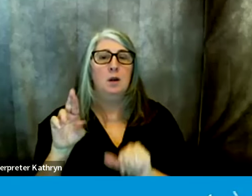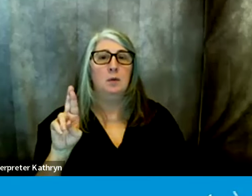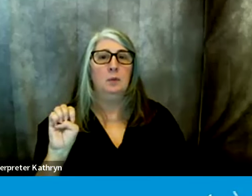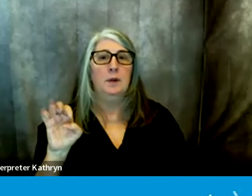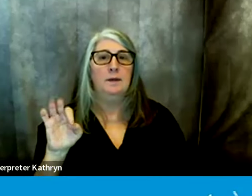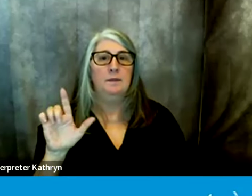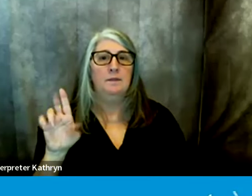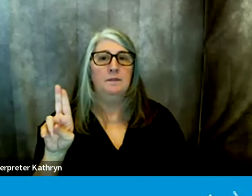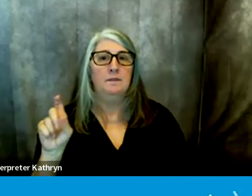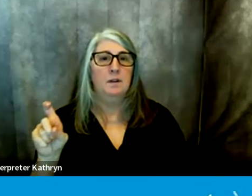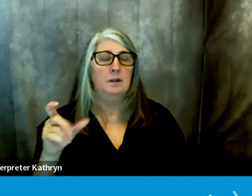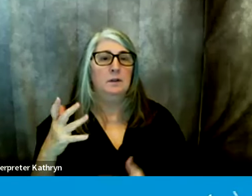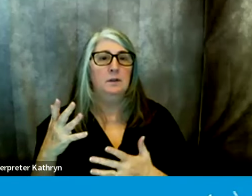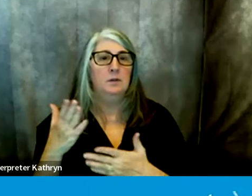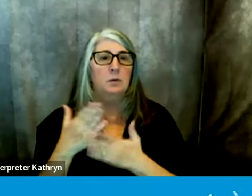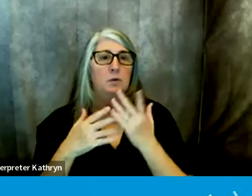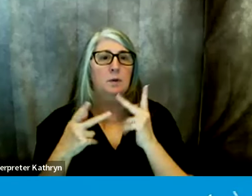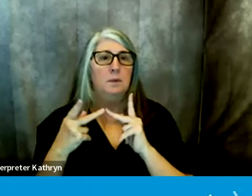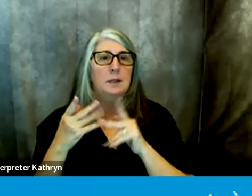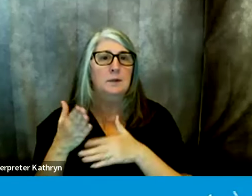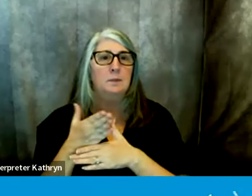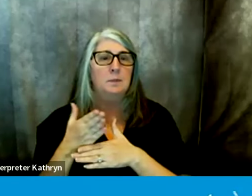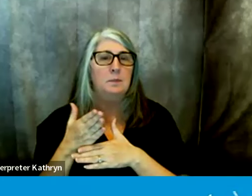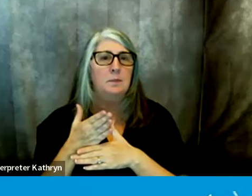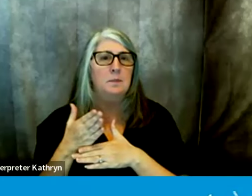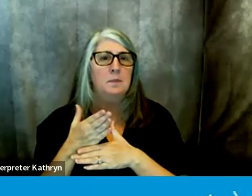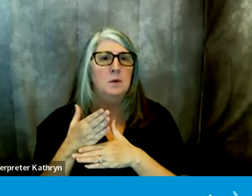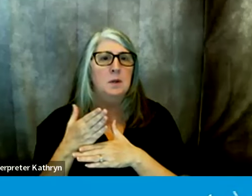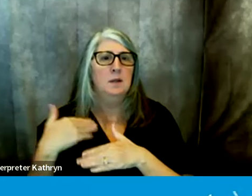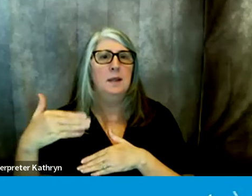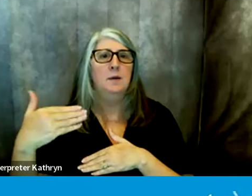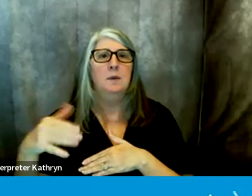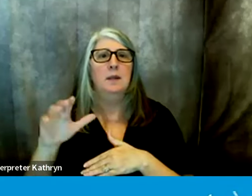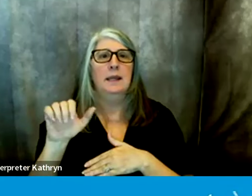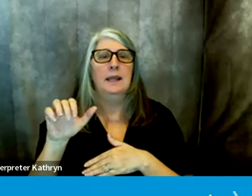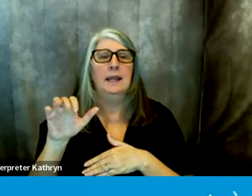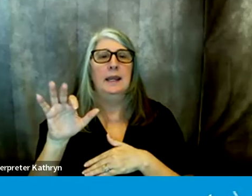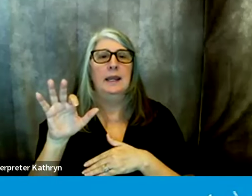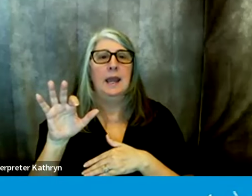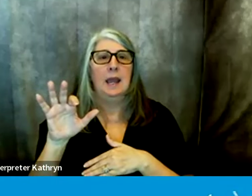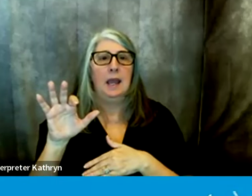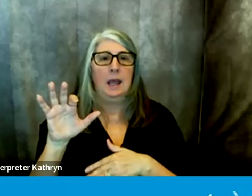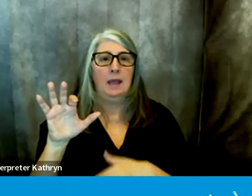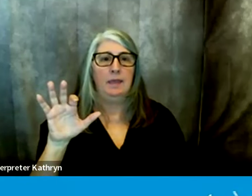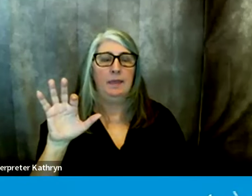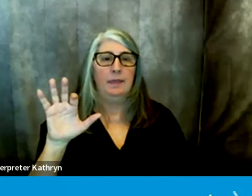some place between clean intermittent cath. Would SCONE promote healing of the reflux?